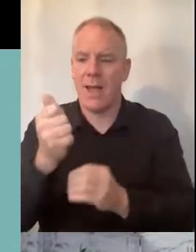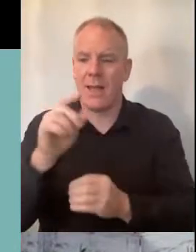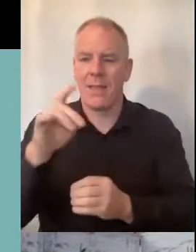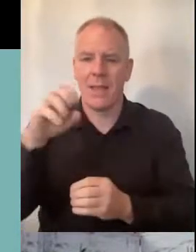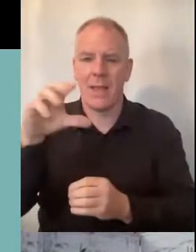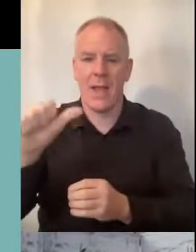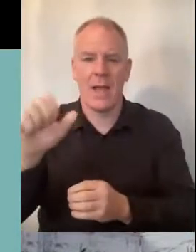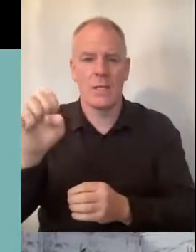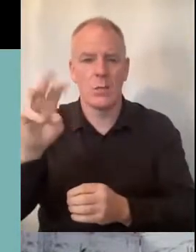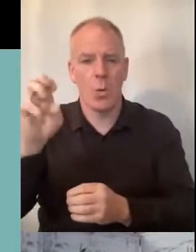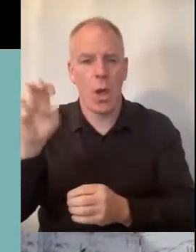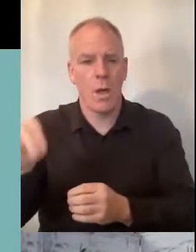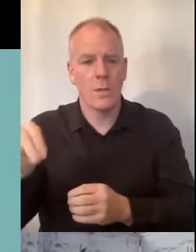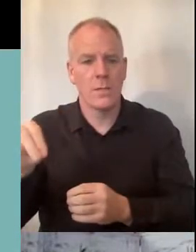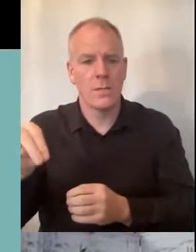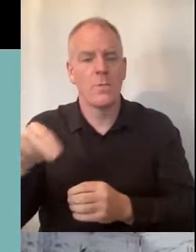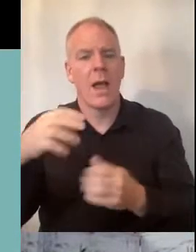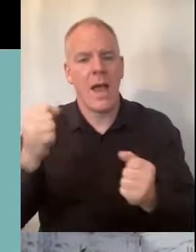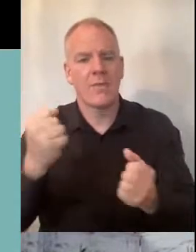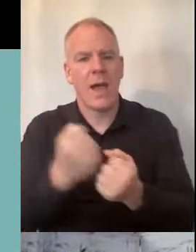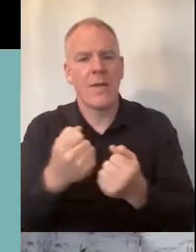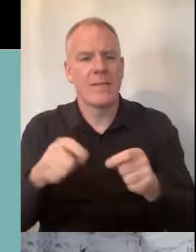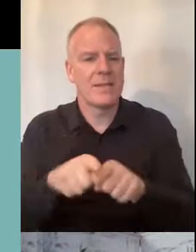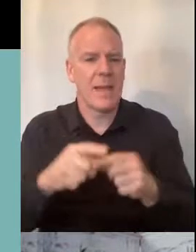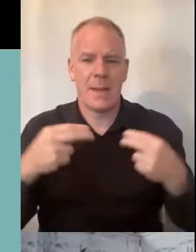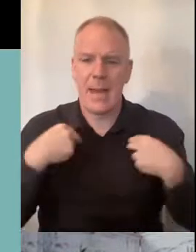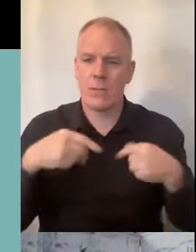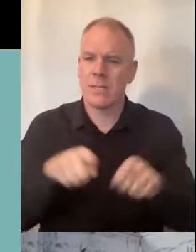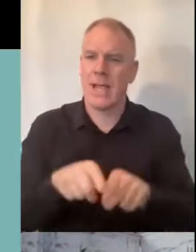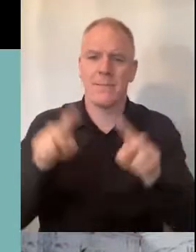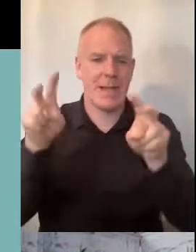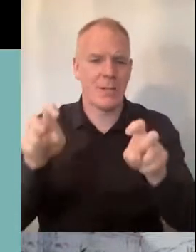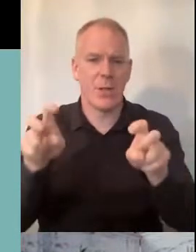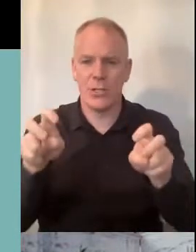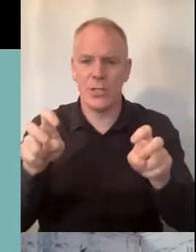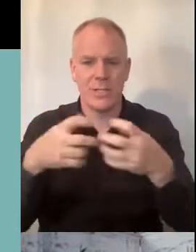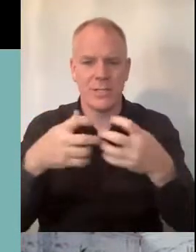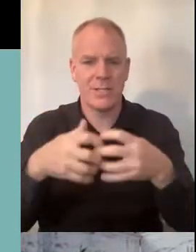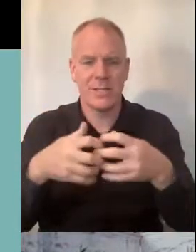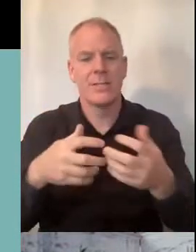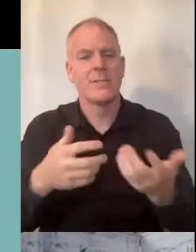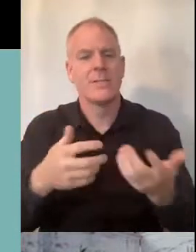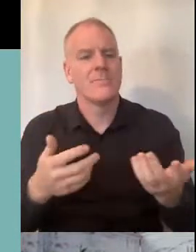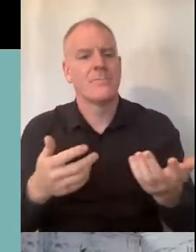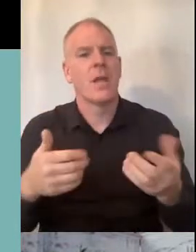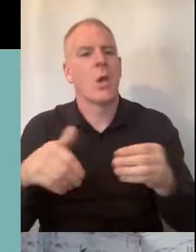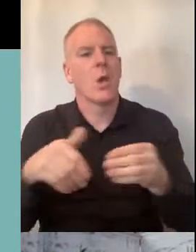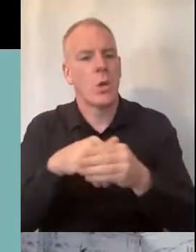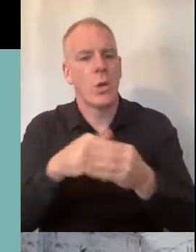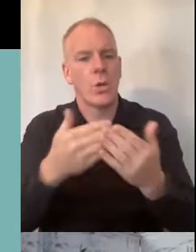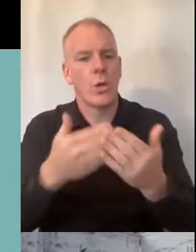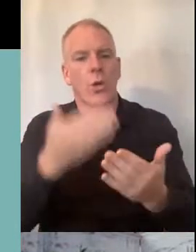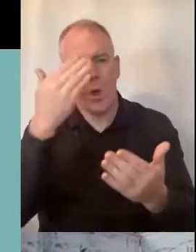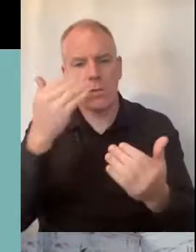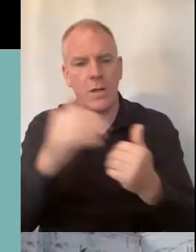terminology and that can be different from institution to institution. That's OK, include learners to be udl and